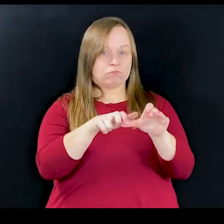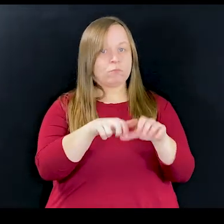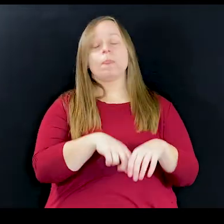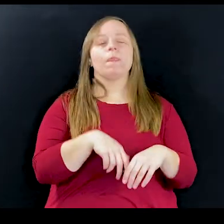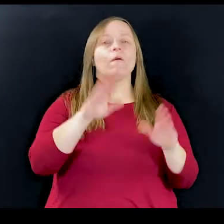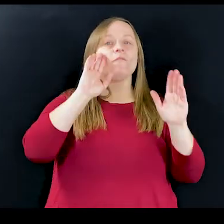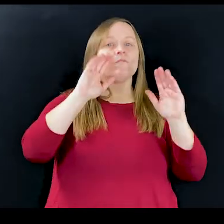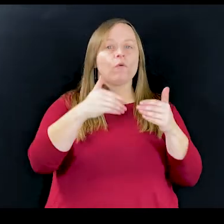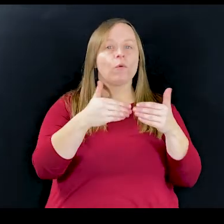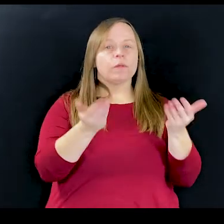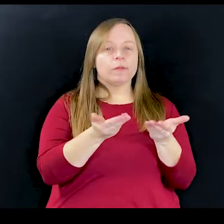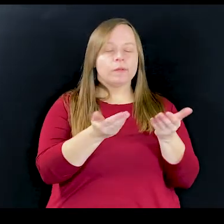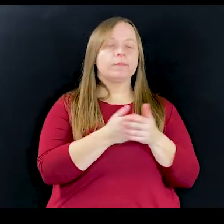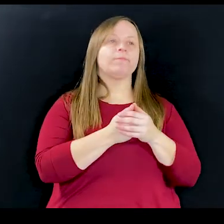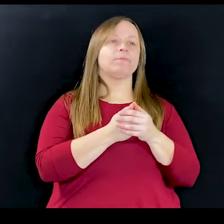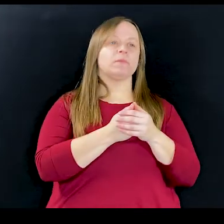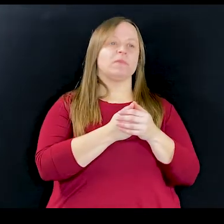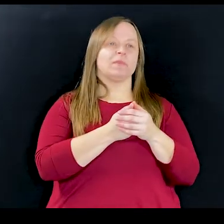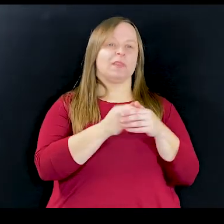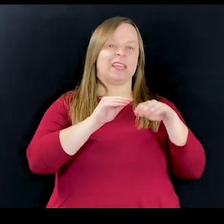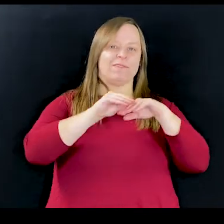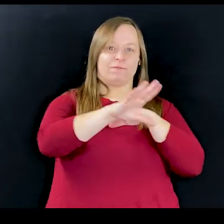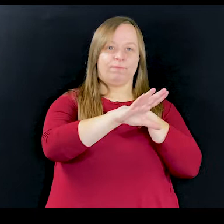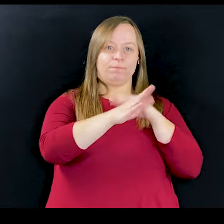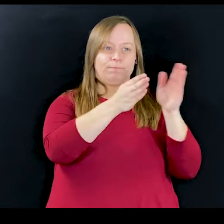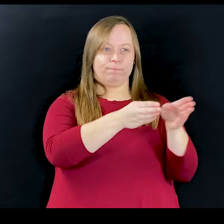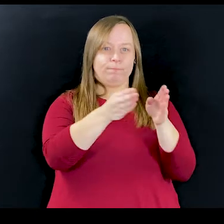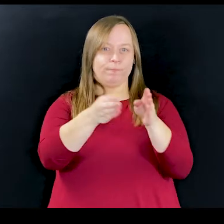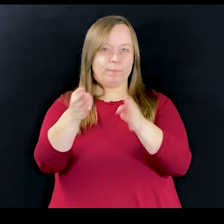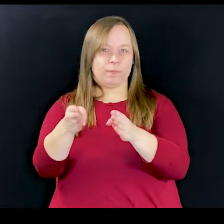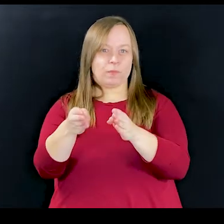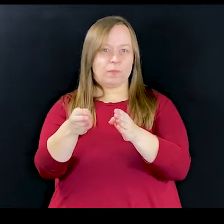We're focusing here the affected individuals